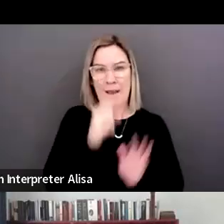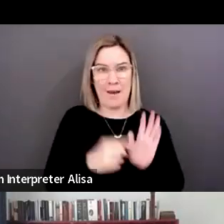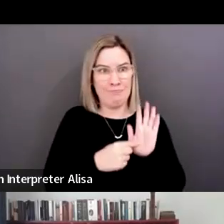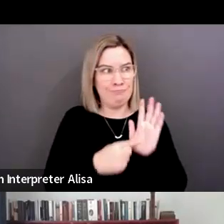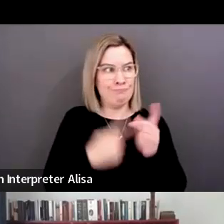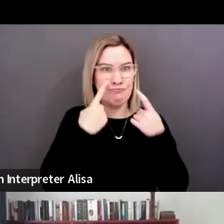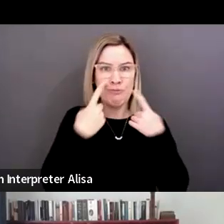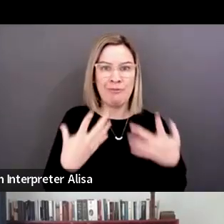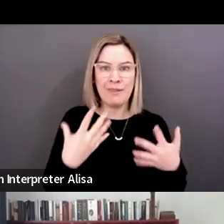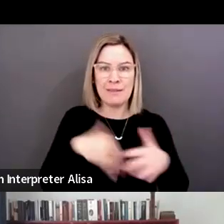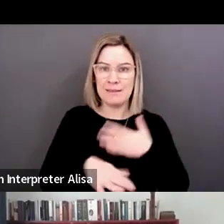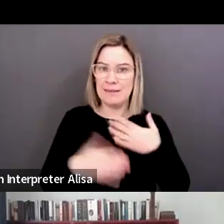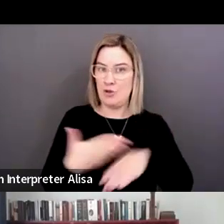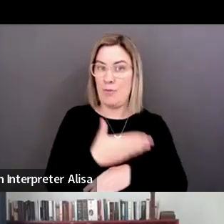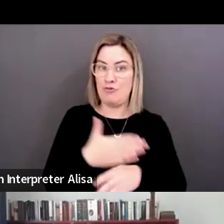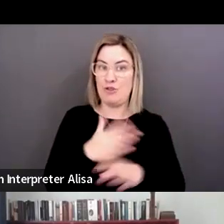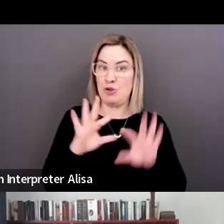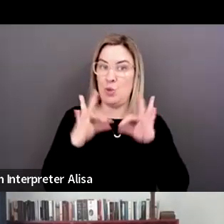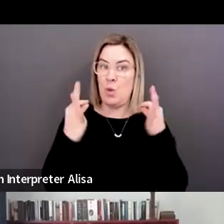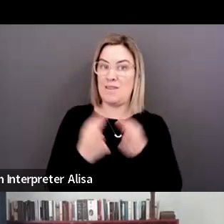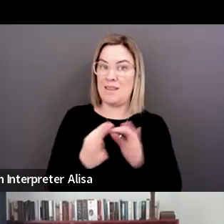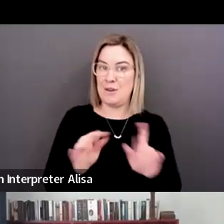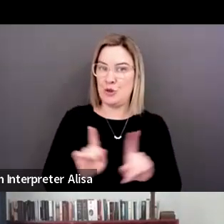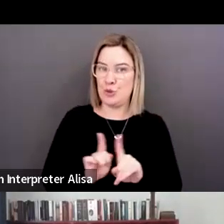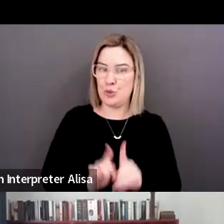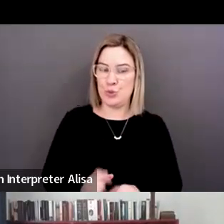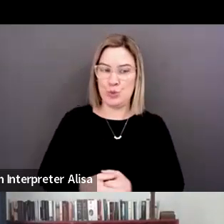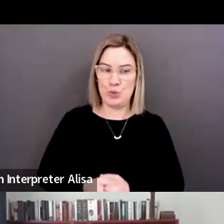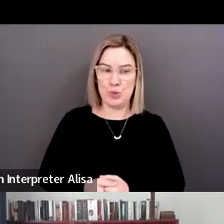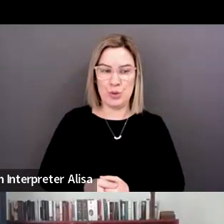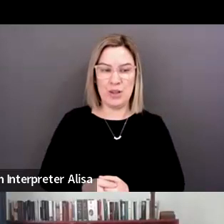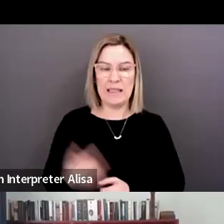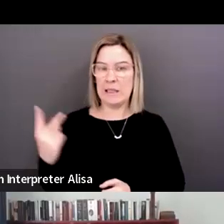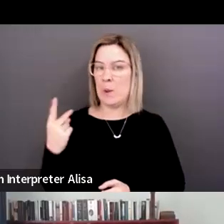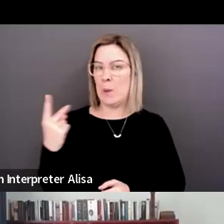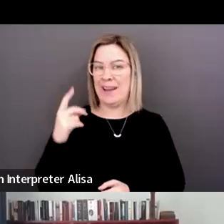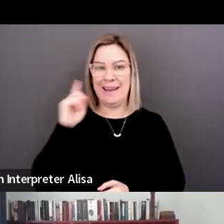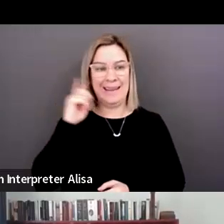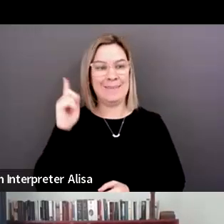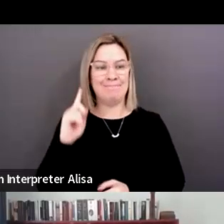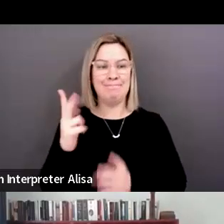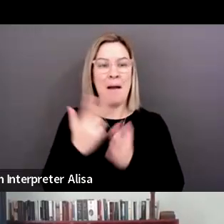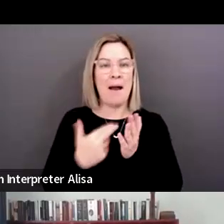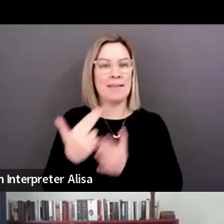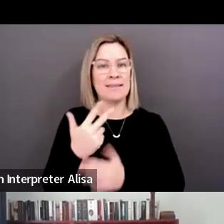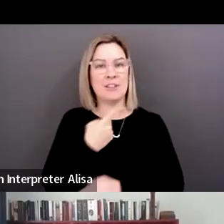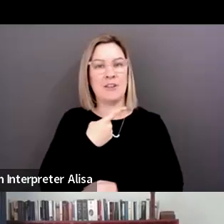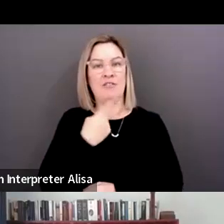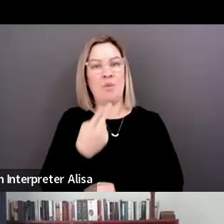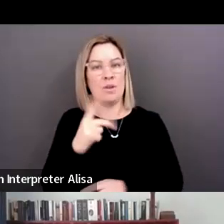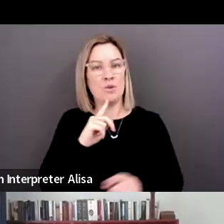Melbourne, around the climate change and its impacts. But that's all